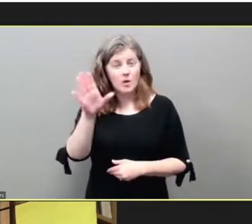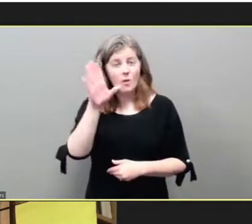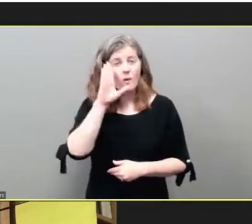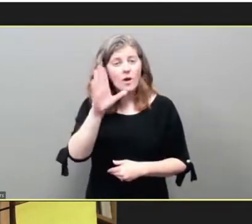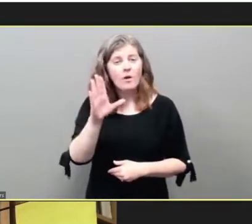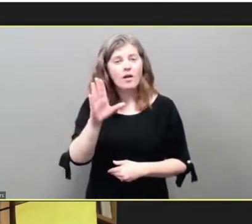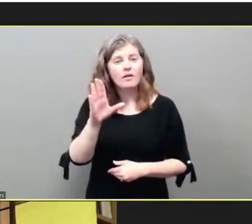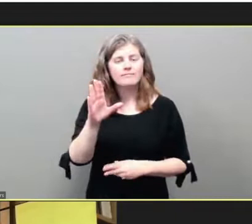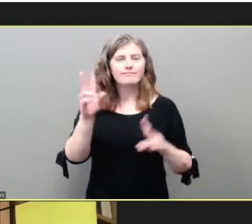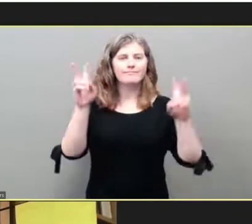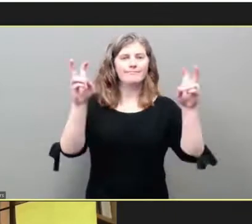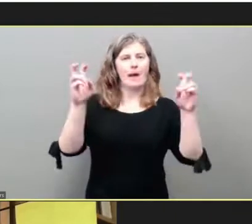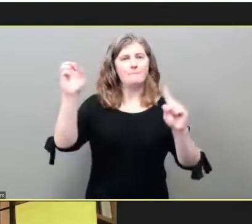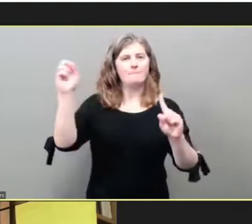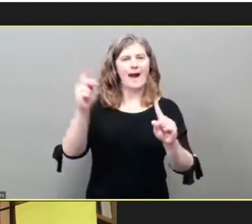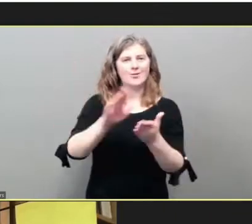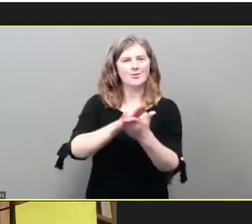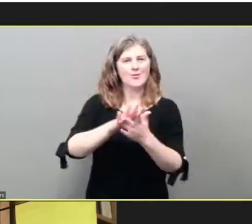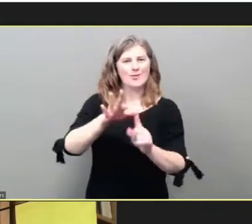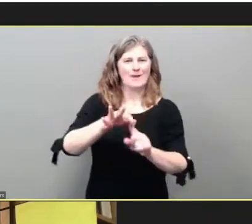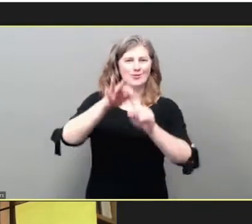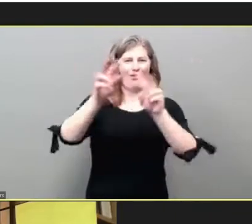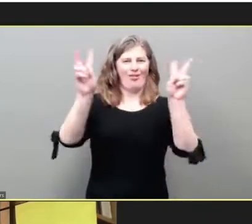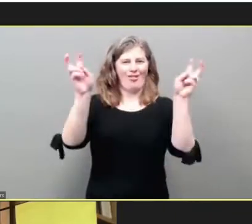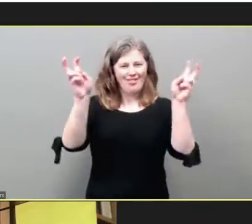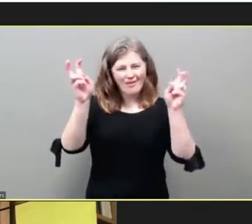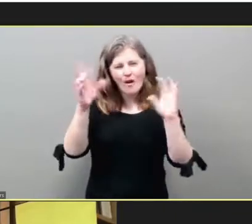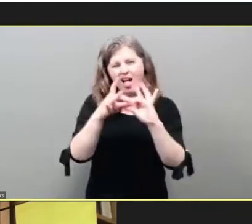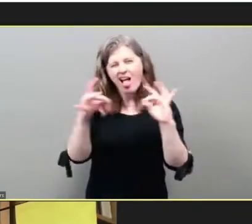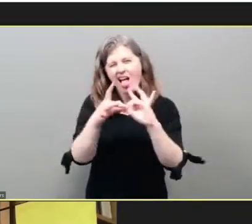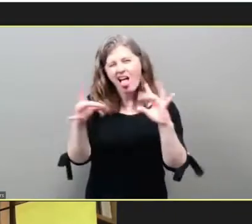special, basically where we're going to go through all the data from schools